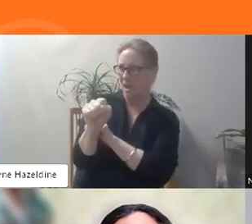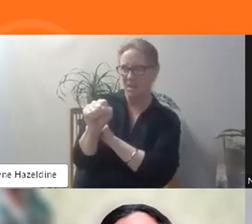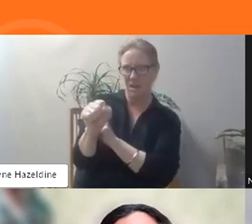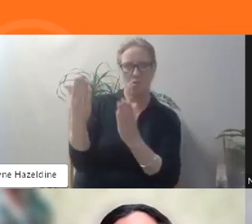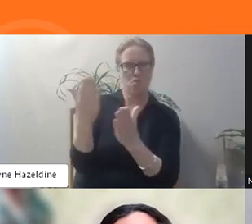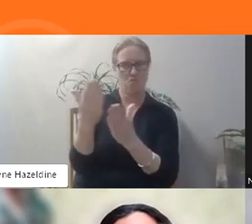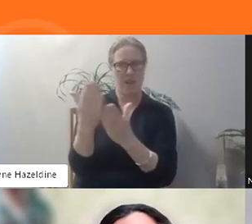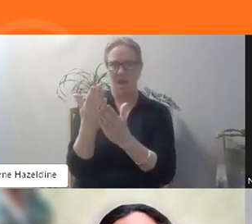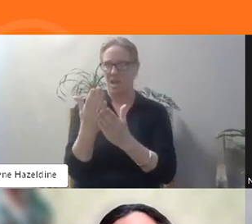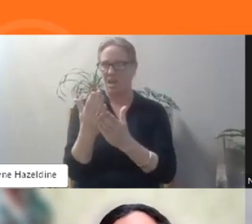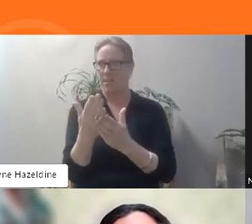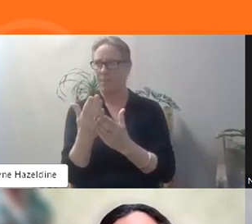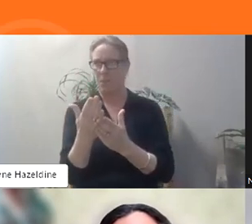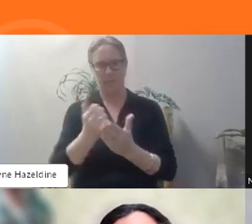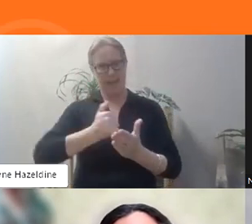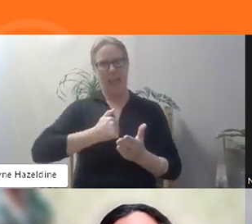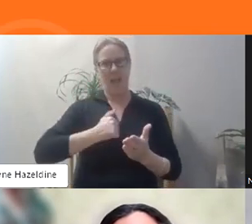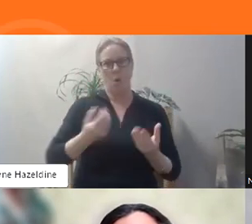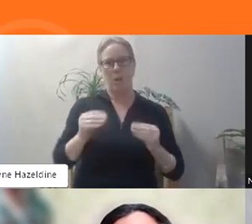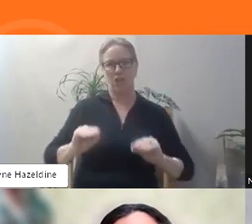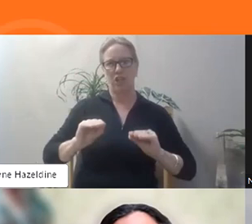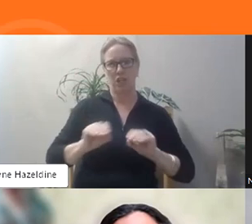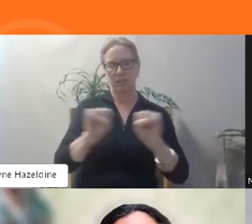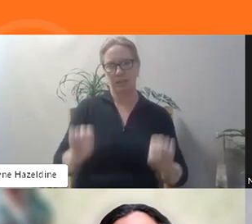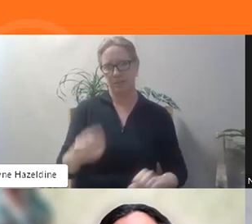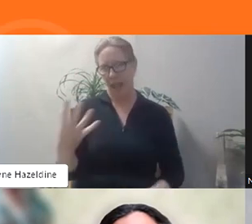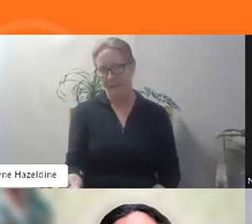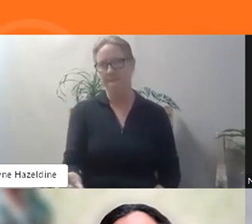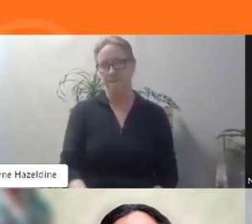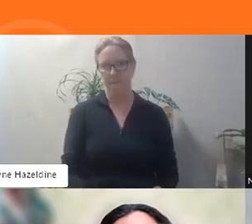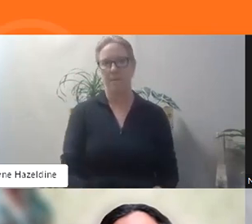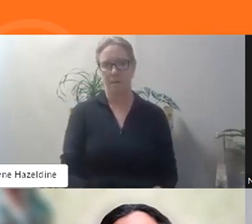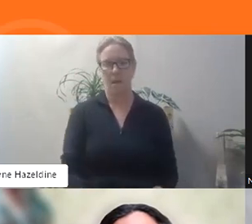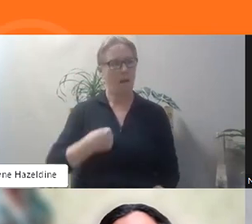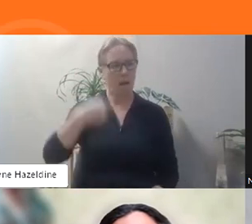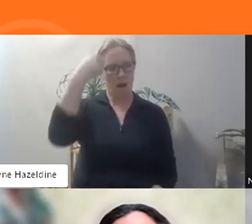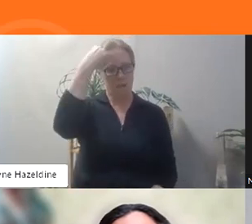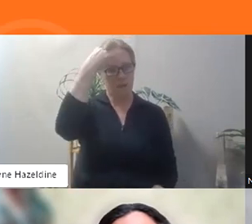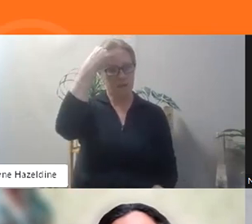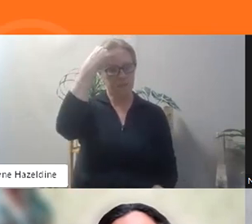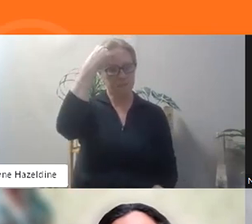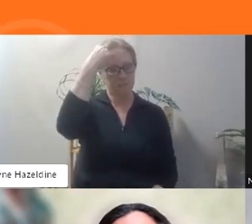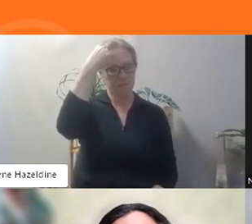certainly within our education system. I think there is a feeling